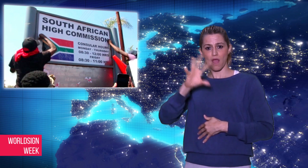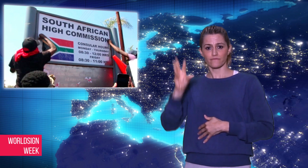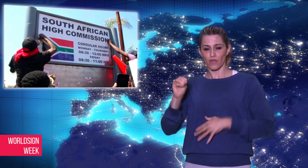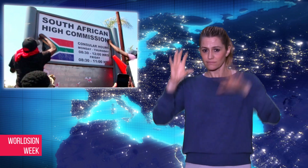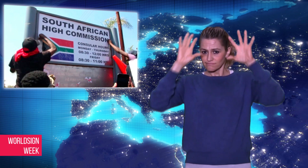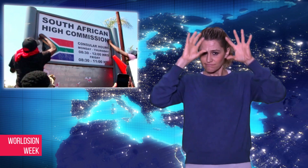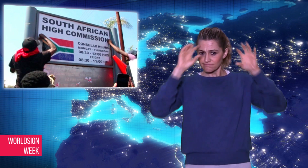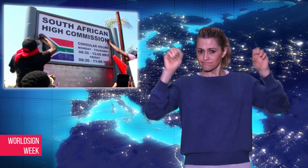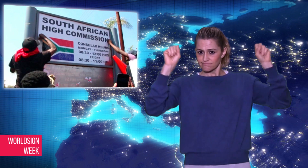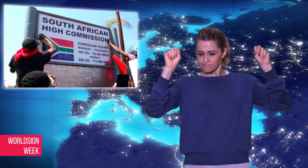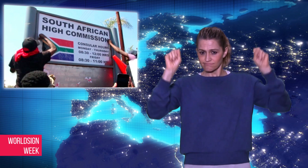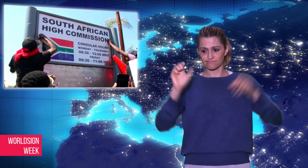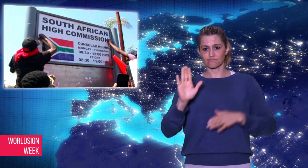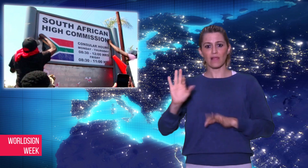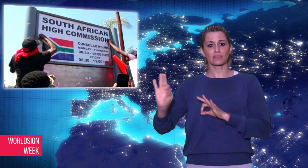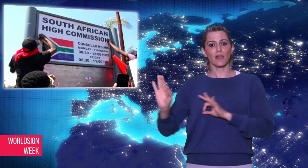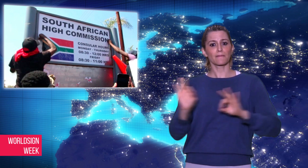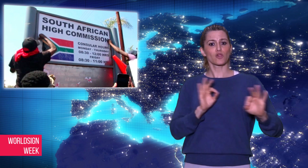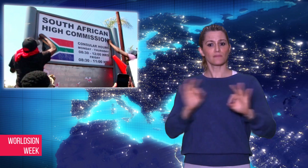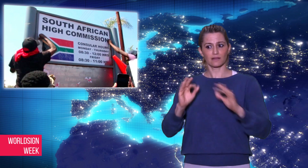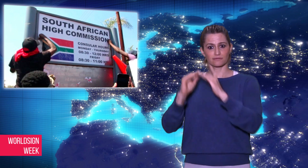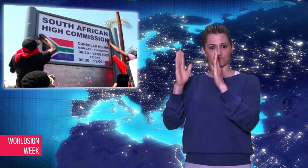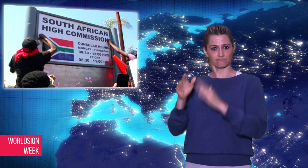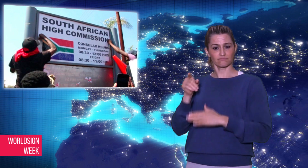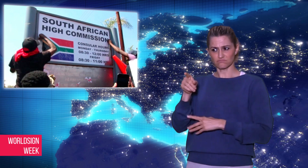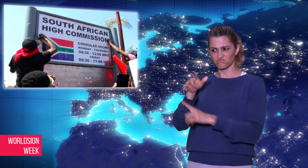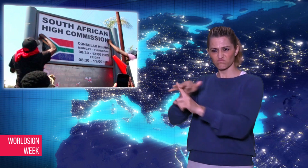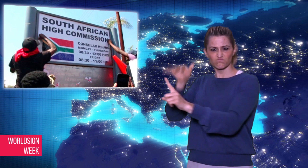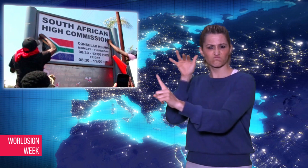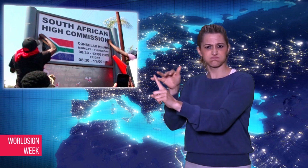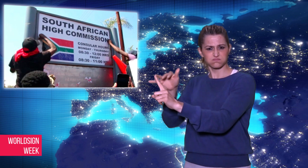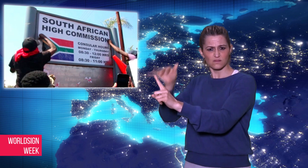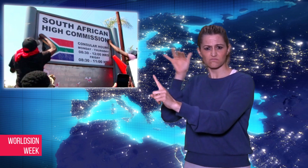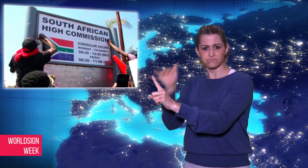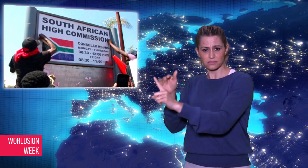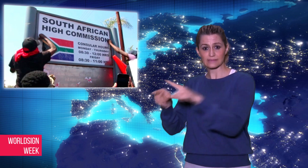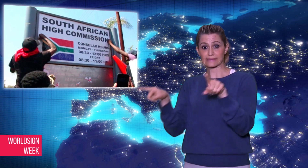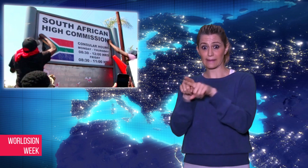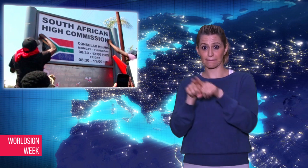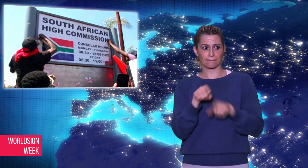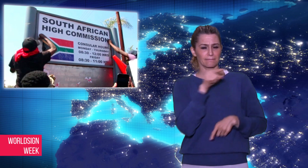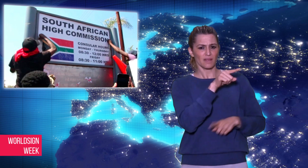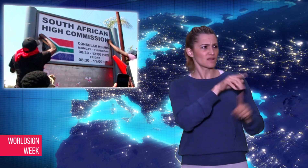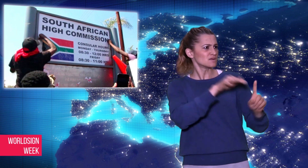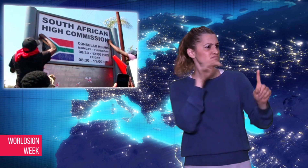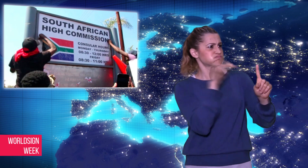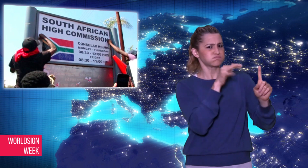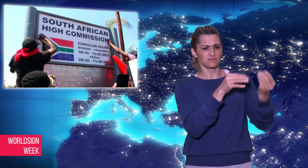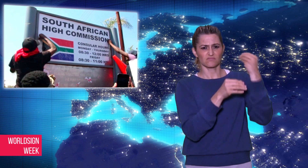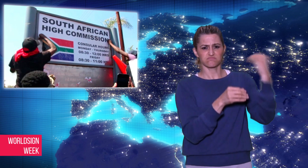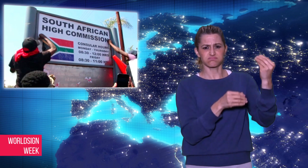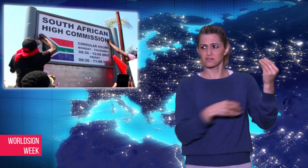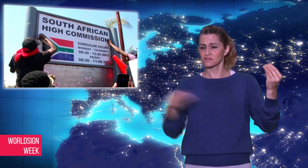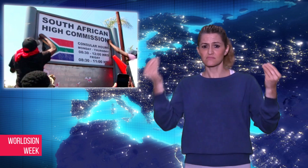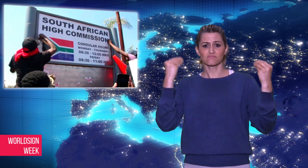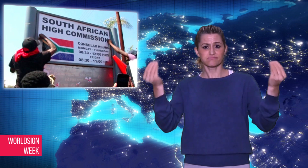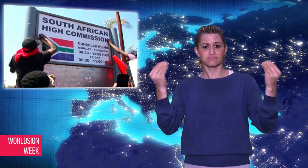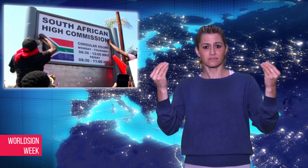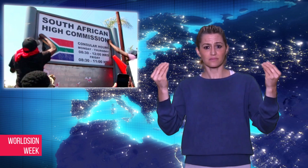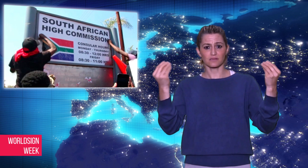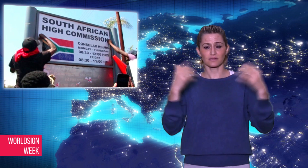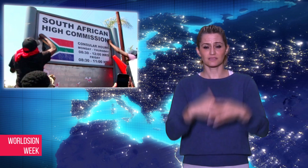mission of South Africa there.